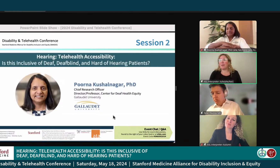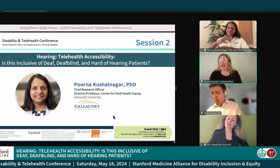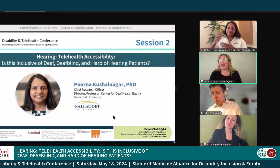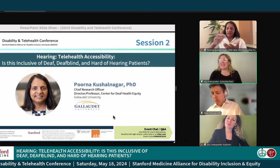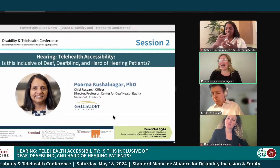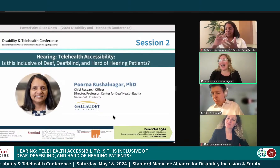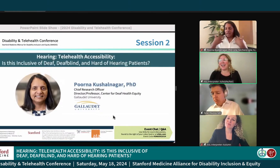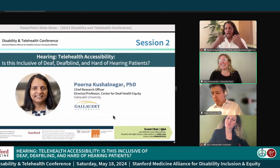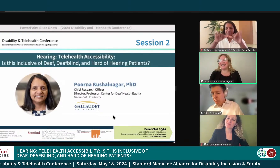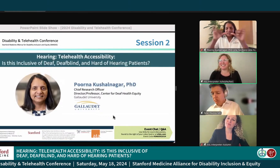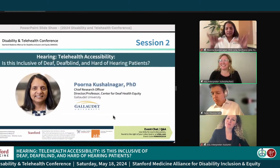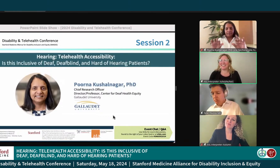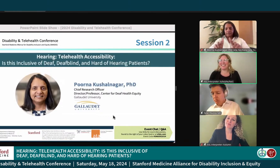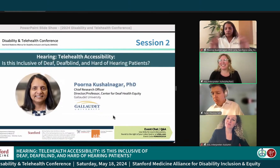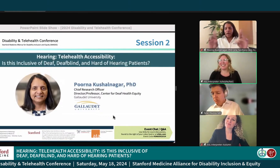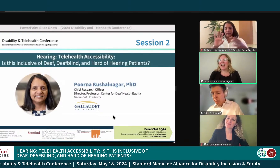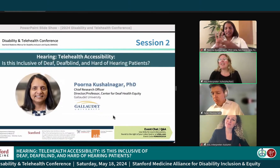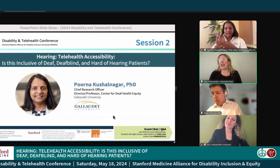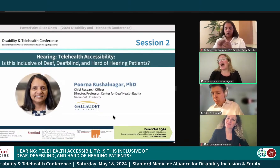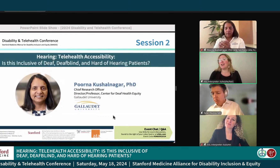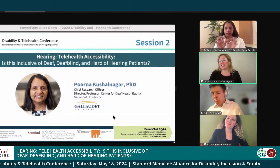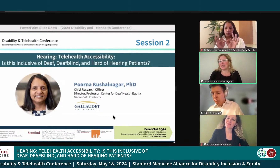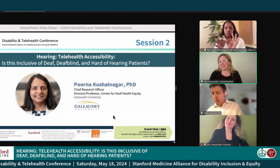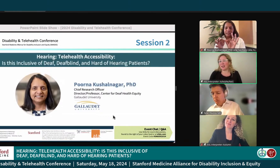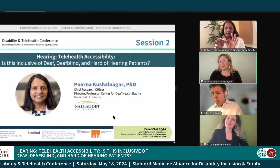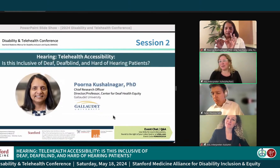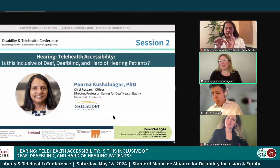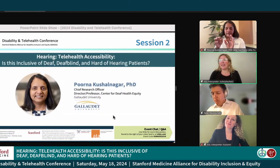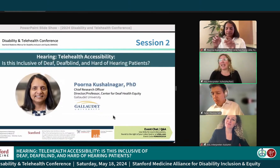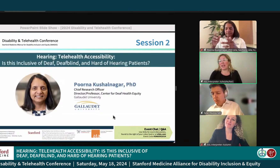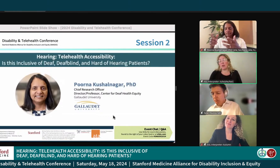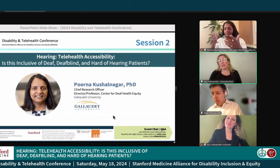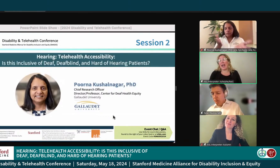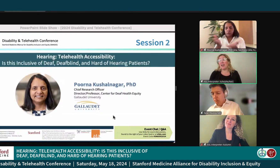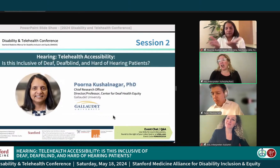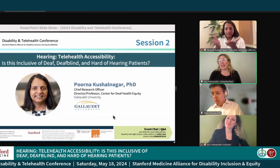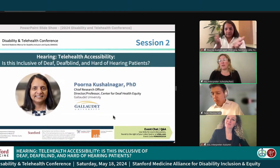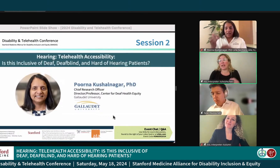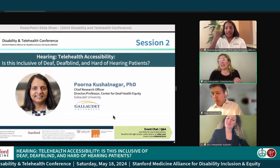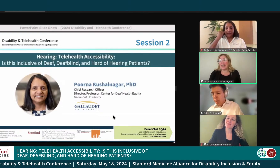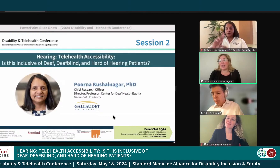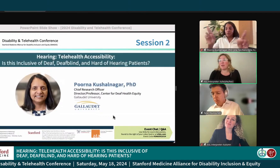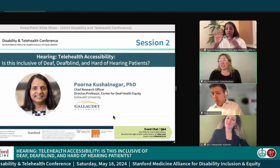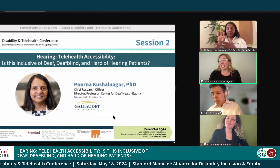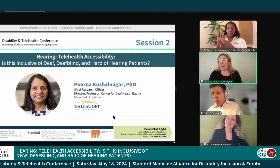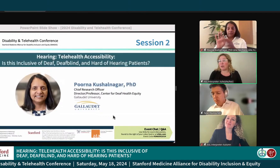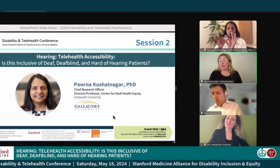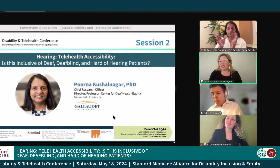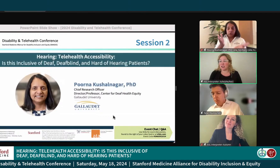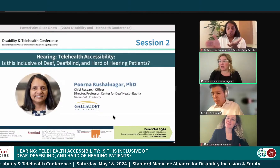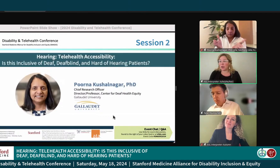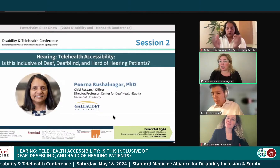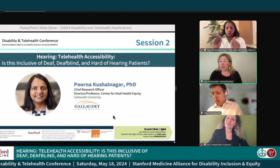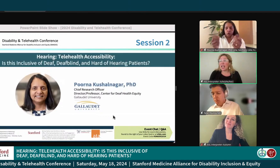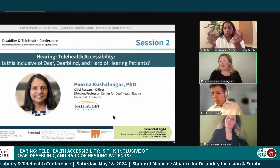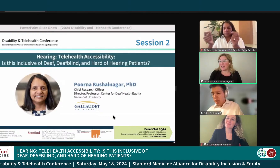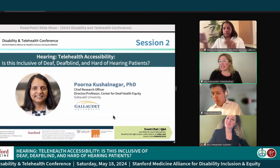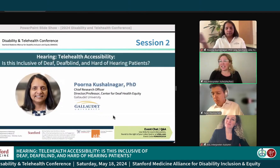depend on the health system. Are they readily able to connect with an interpreter? If they can